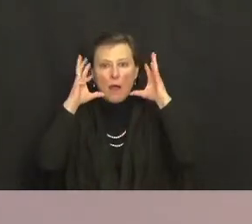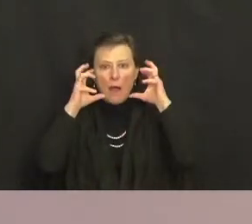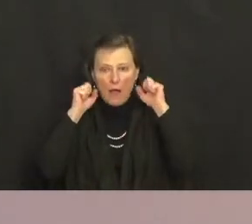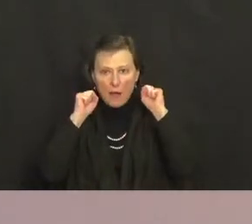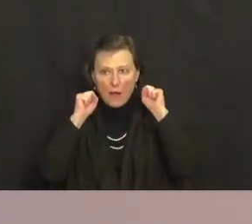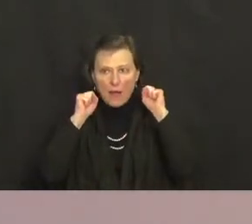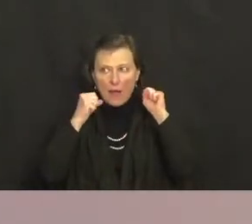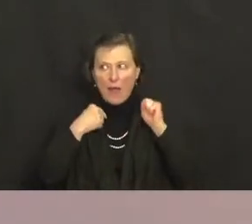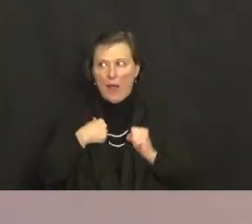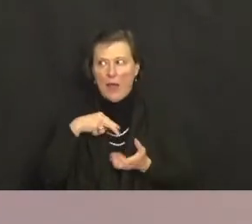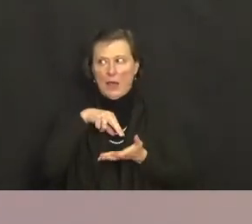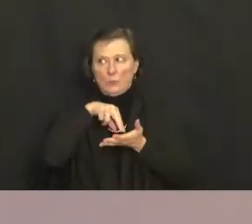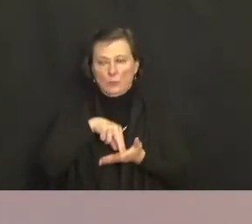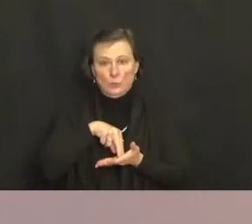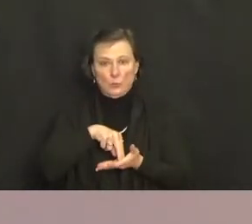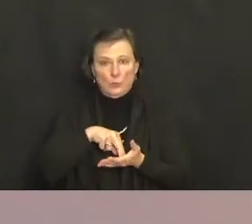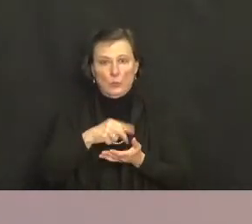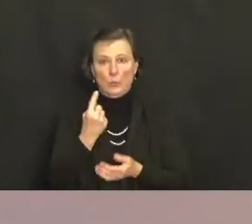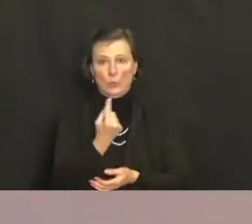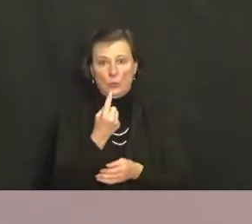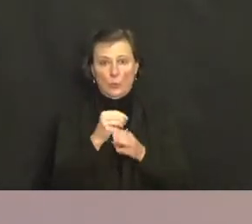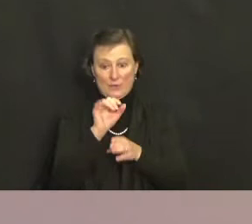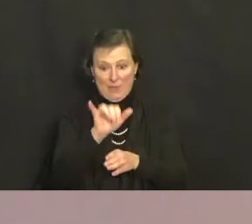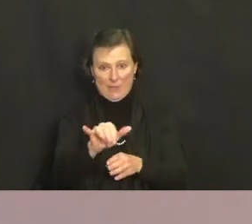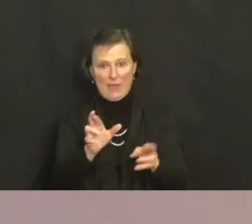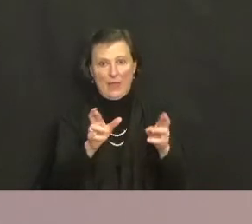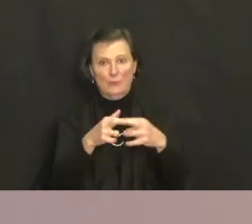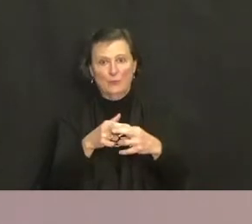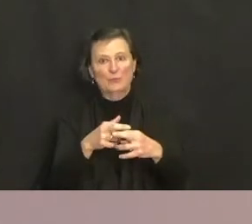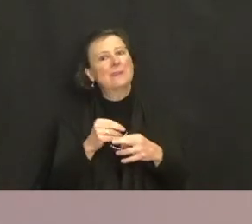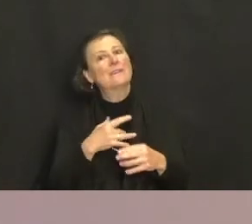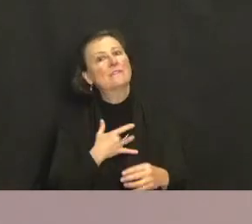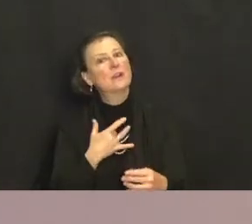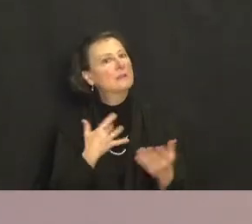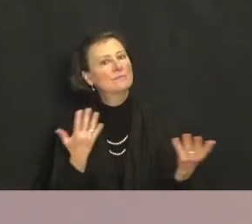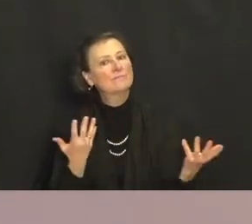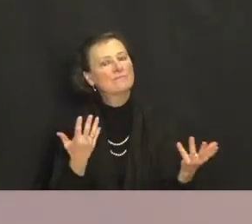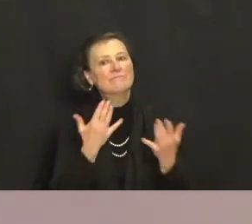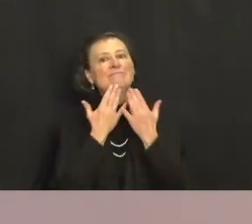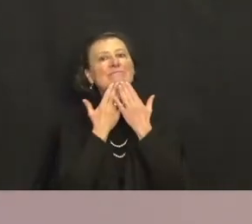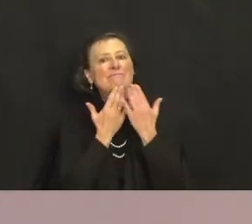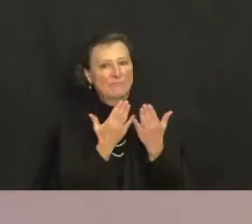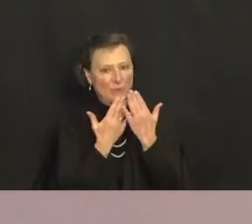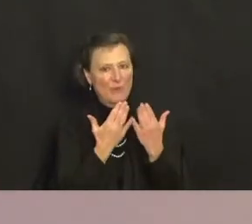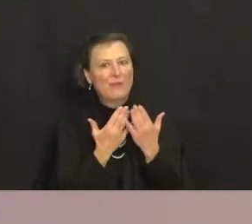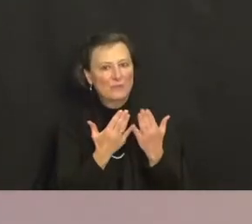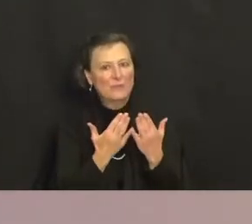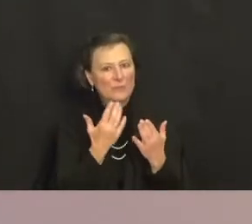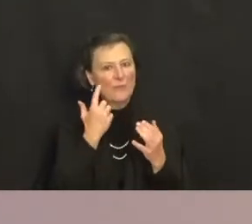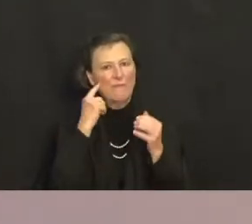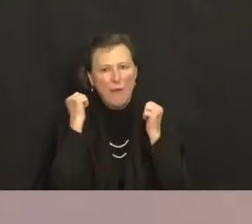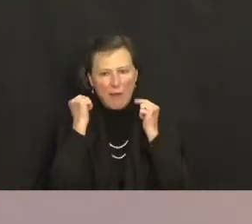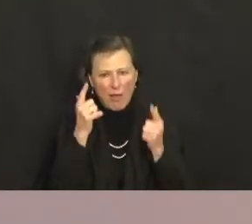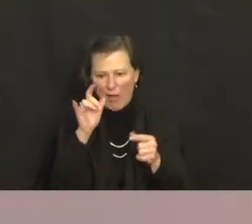this room and I felt gratitude for all that this room represented.